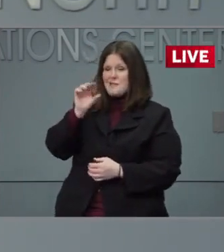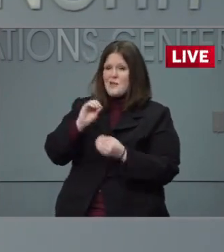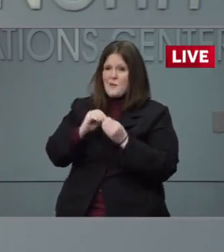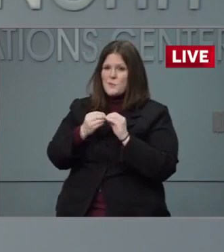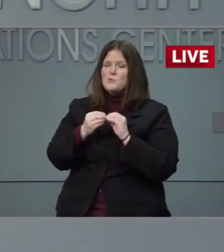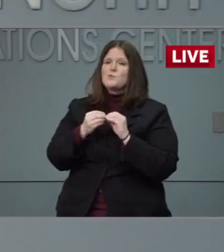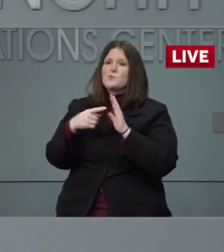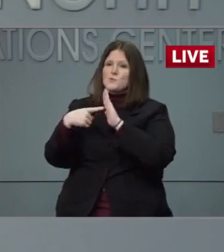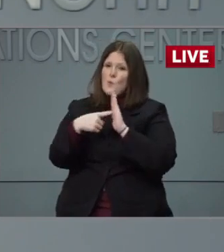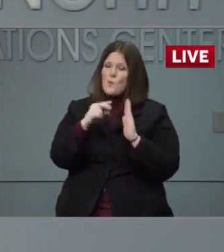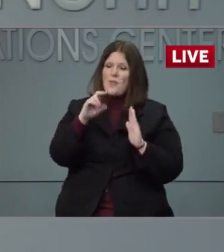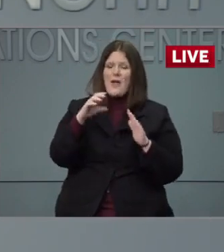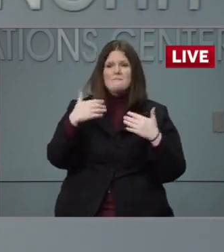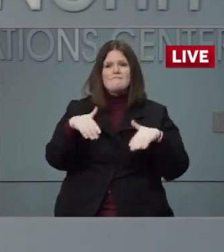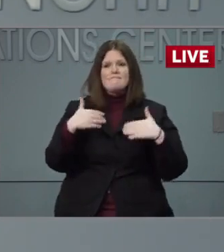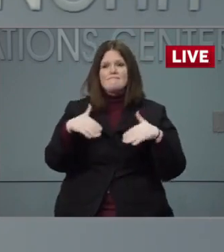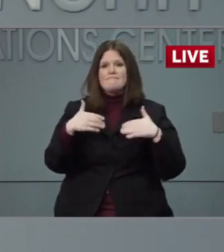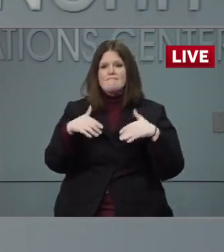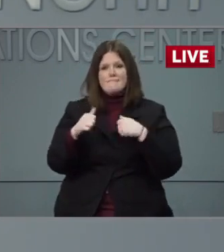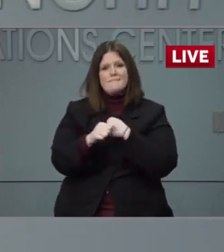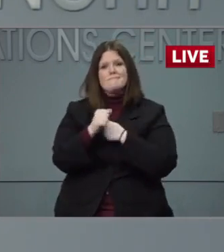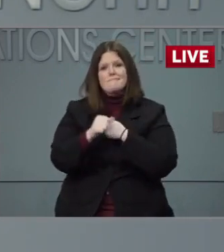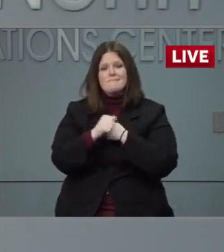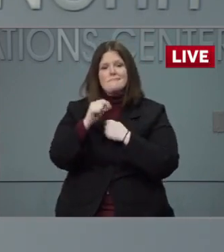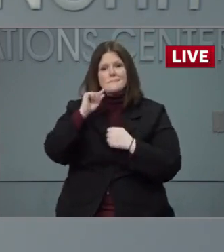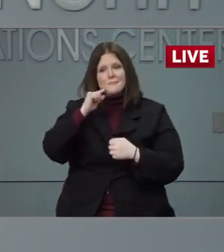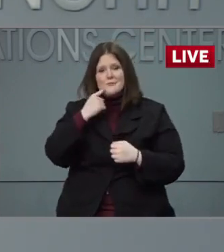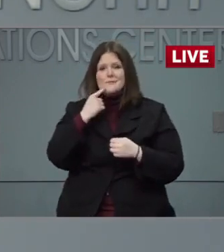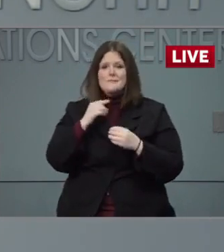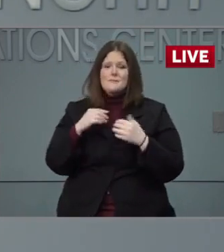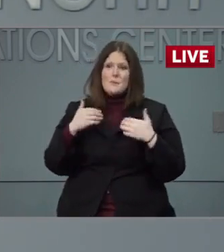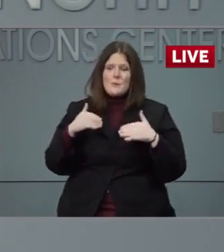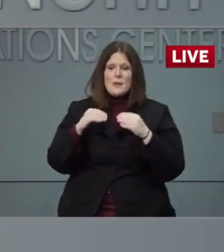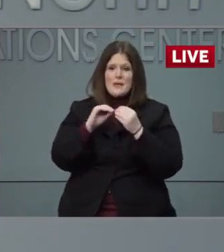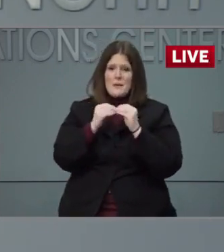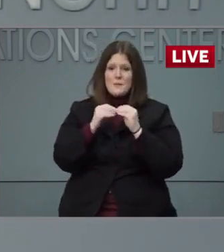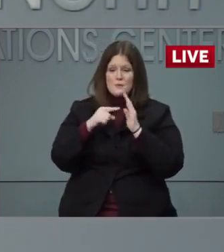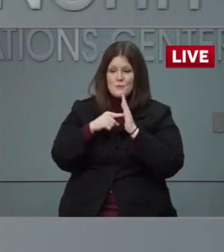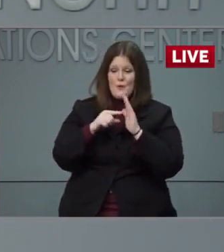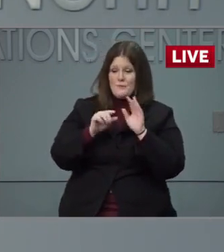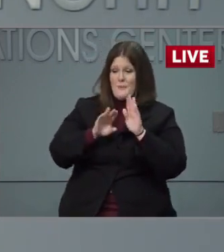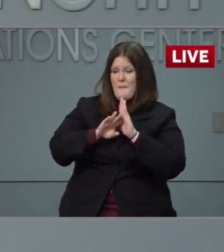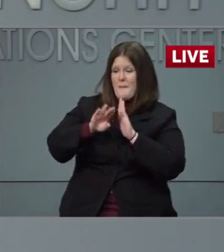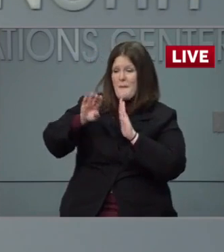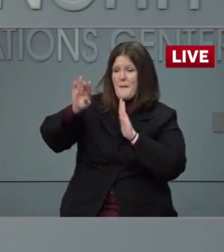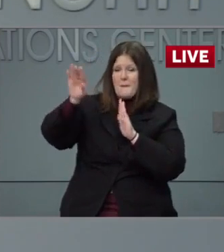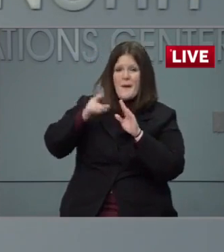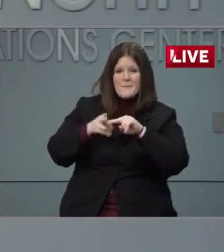COHEN. THE NUMBERS PAINT A DARK AND DIFFICULT PICTURE.